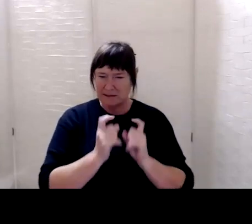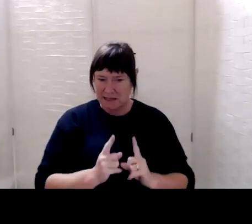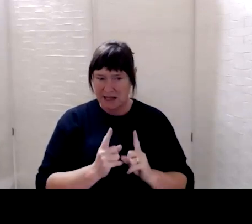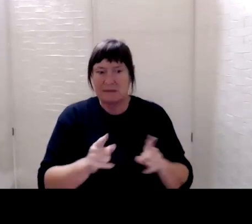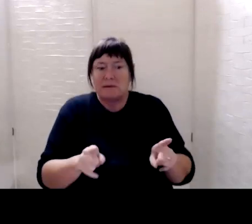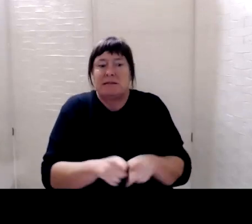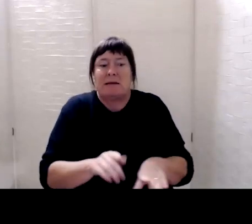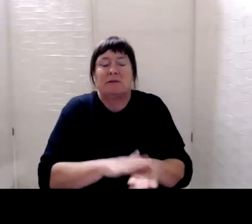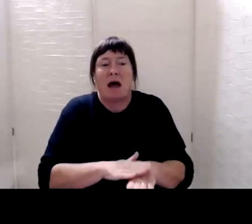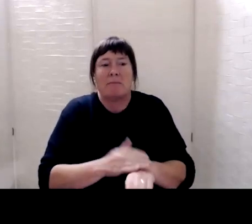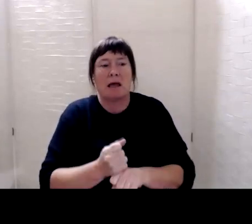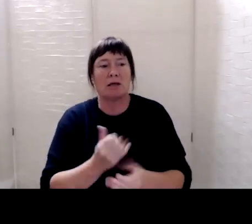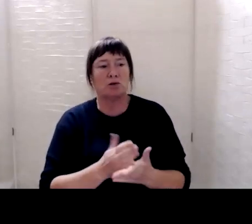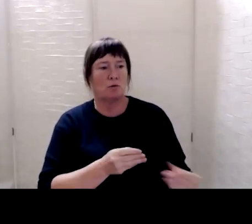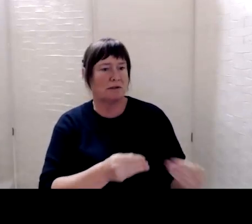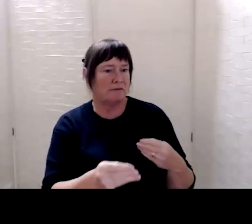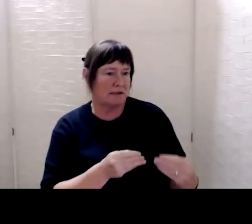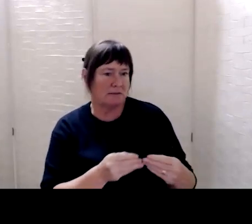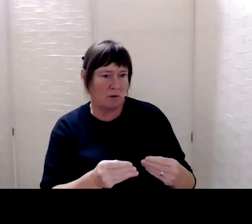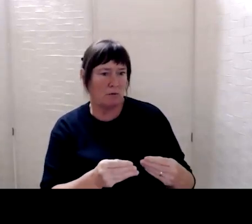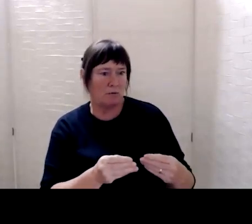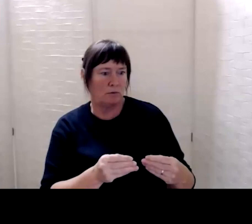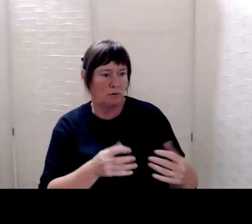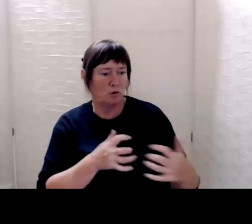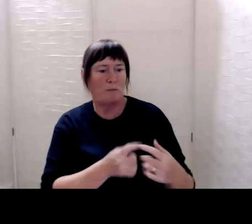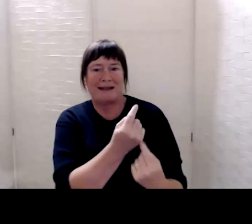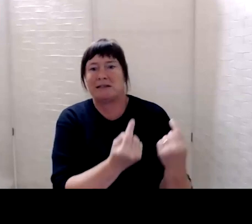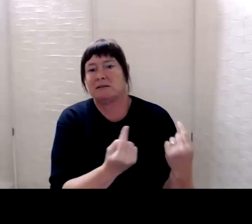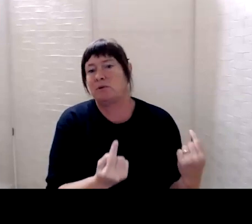to do what’s right for each person in their situation.